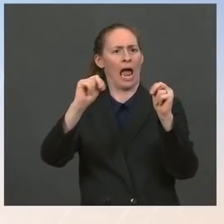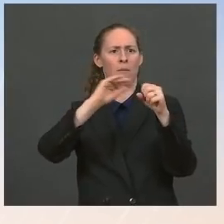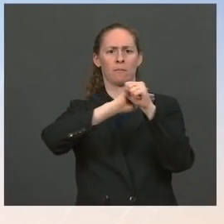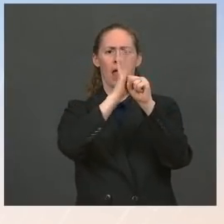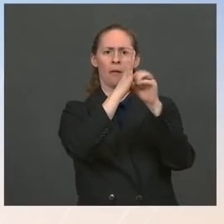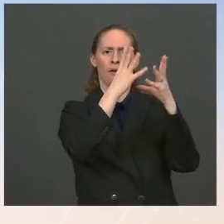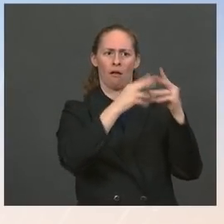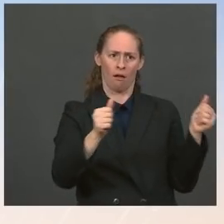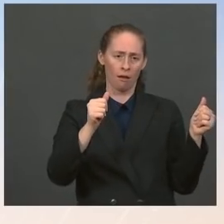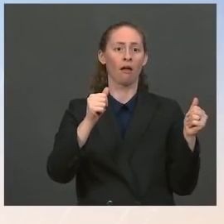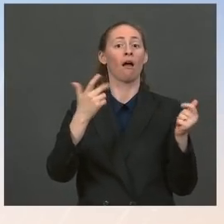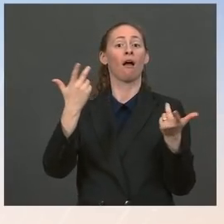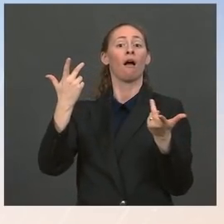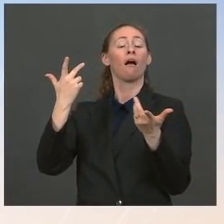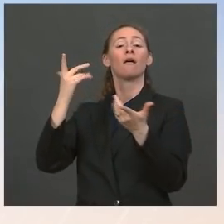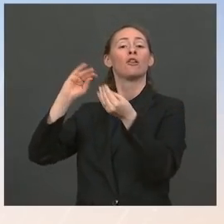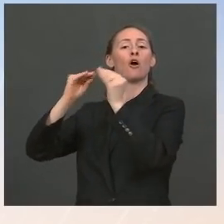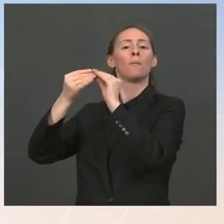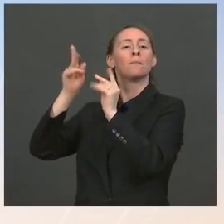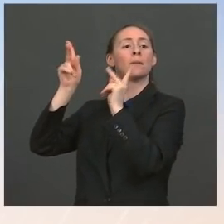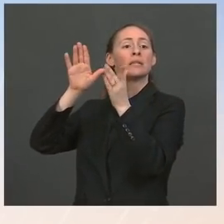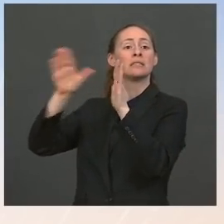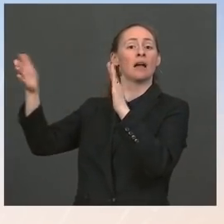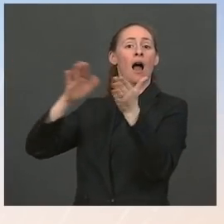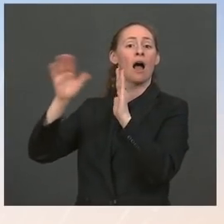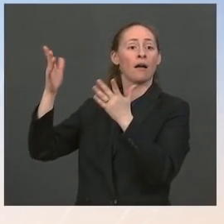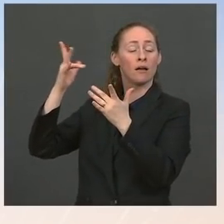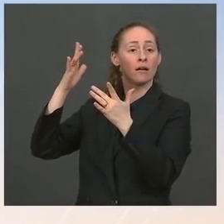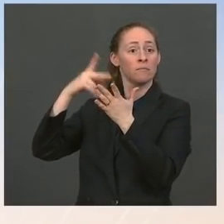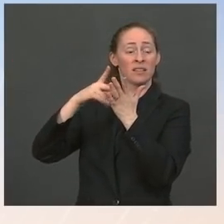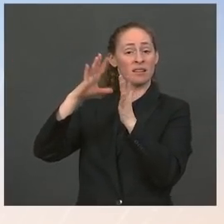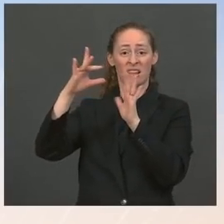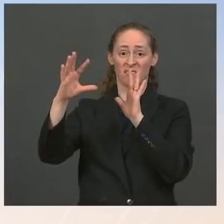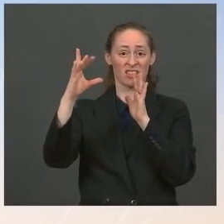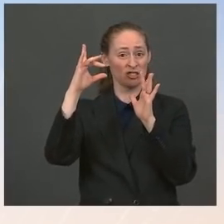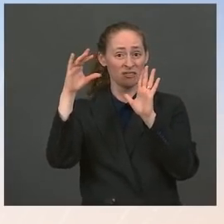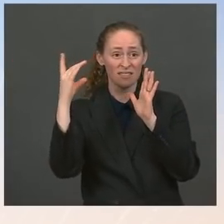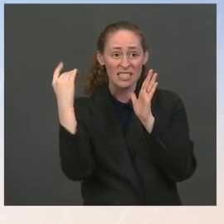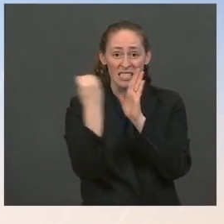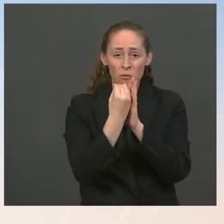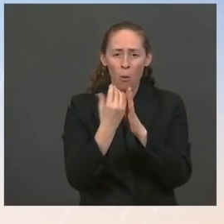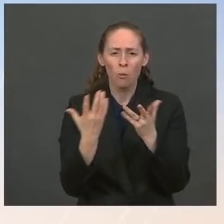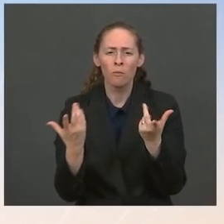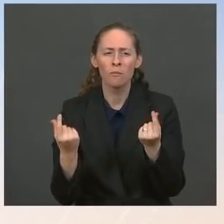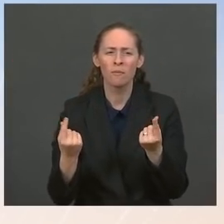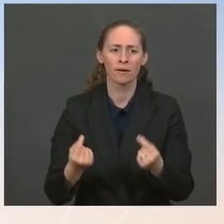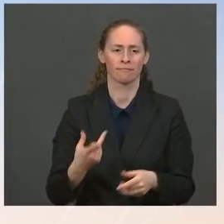I would refer you to public health experts, the CDC. I -- that's not something that we're zeroing in on.